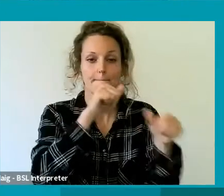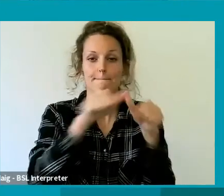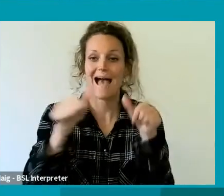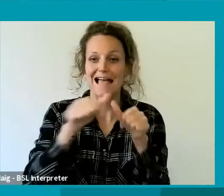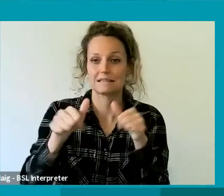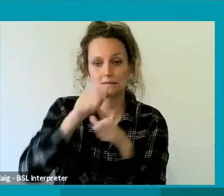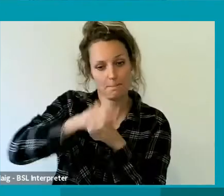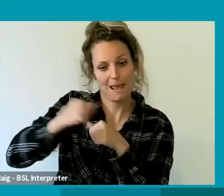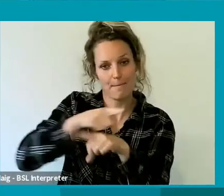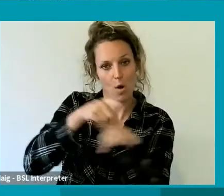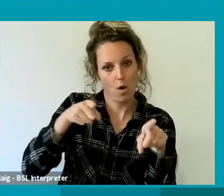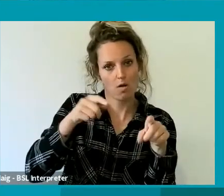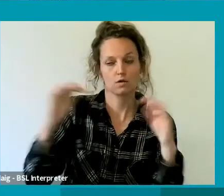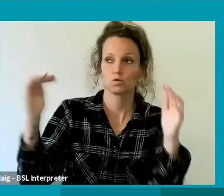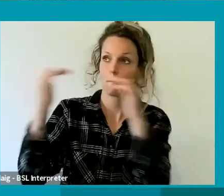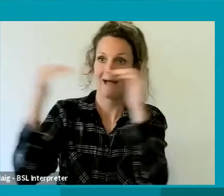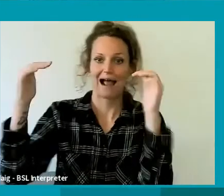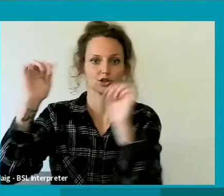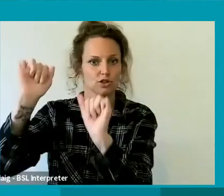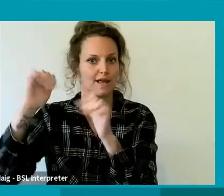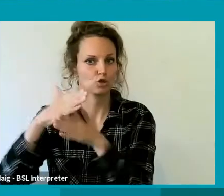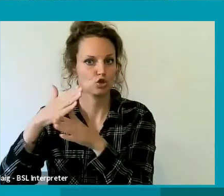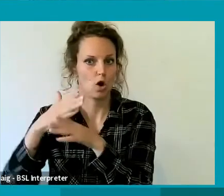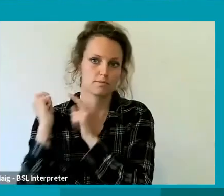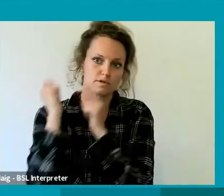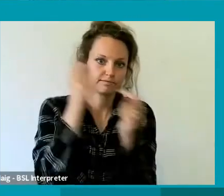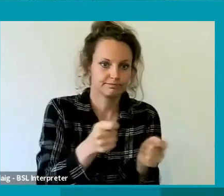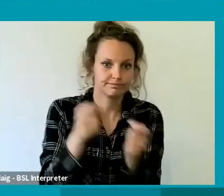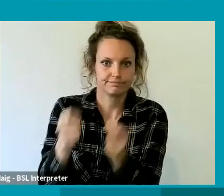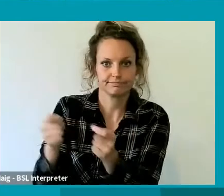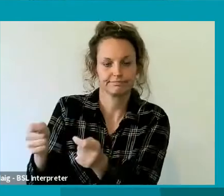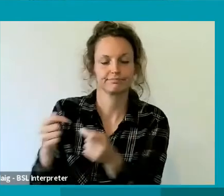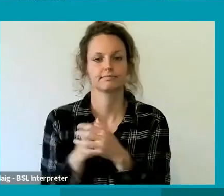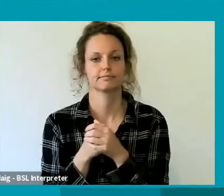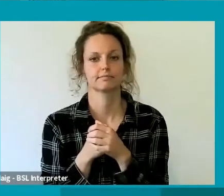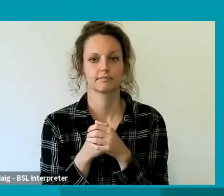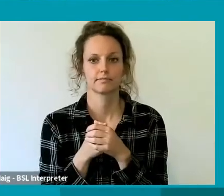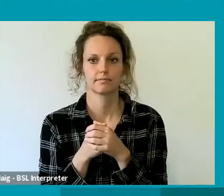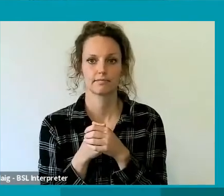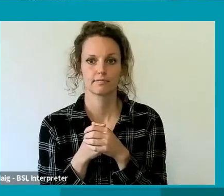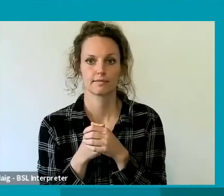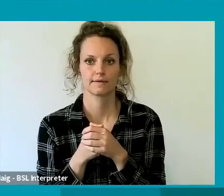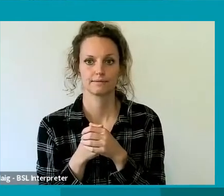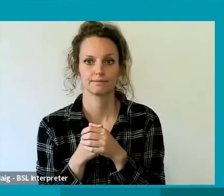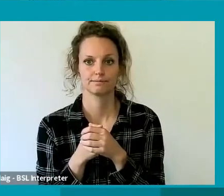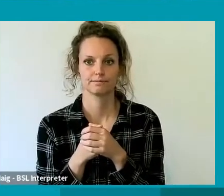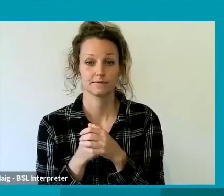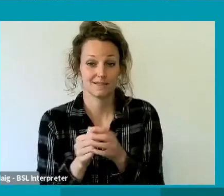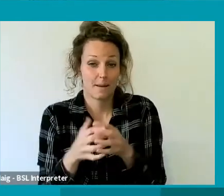when you're building your personal brand, especially for LinkedIn, see it as a huge database where